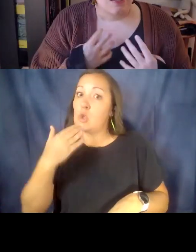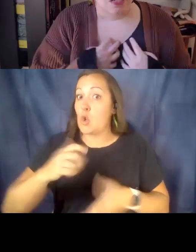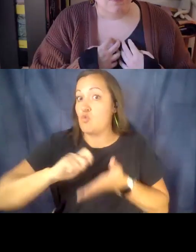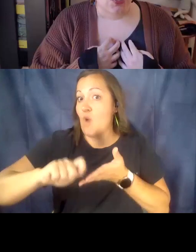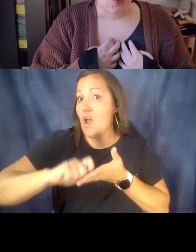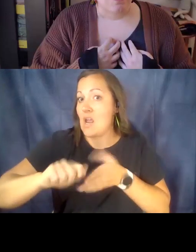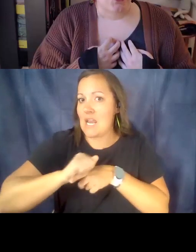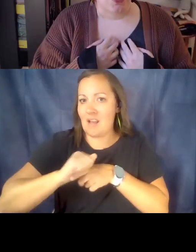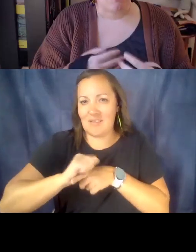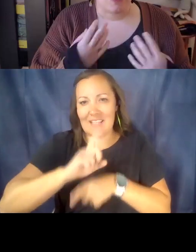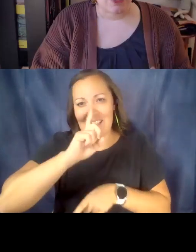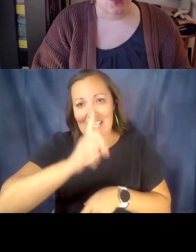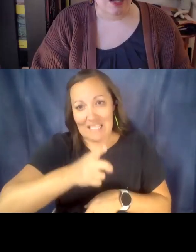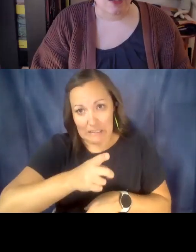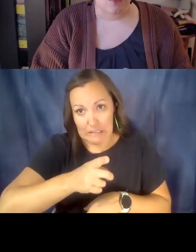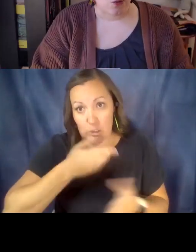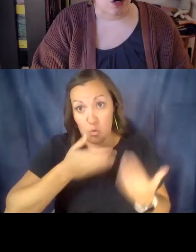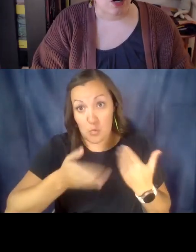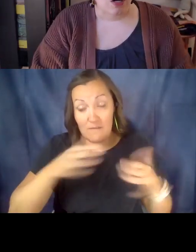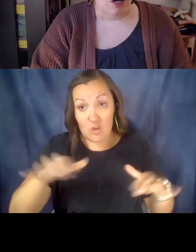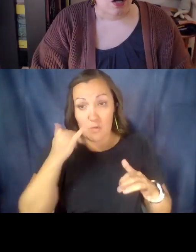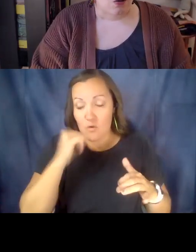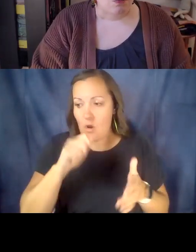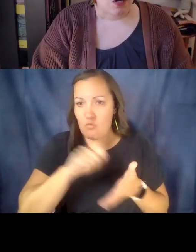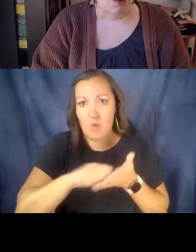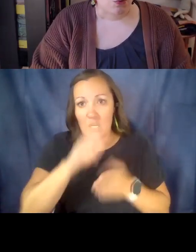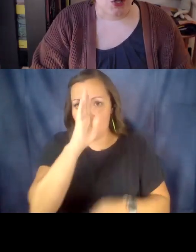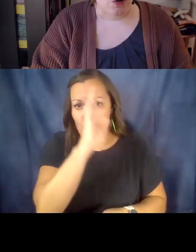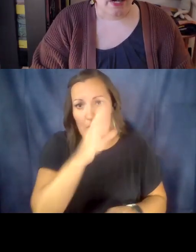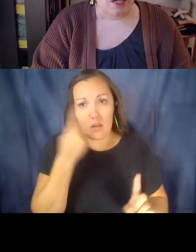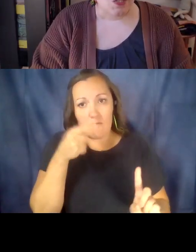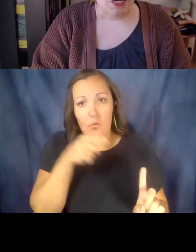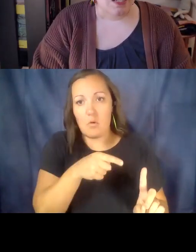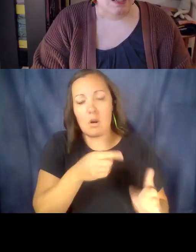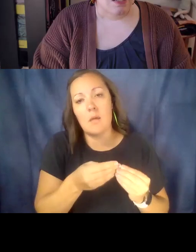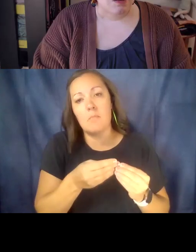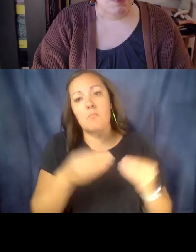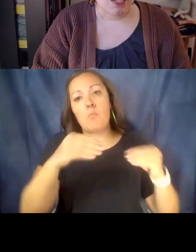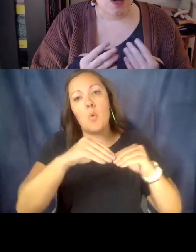to even do if you are not running directly for a more general audience, because it makes you have